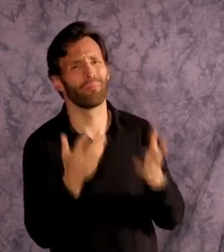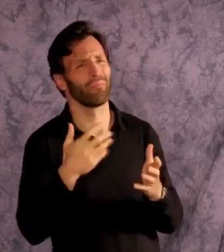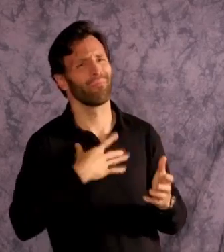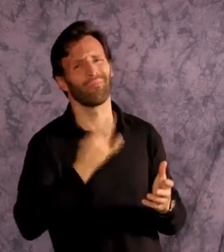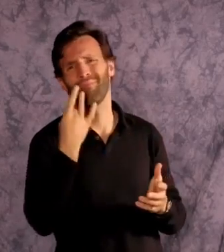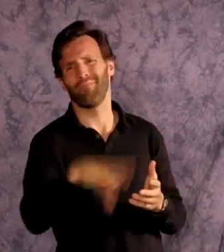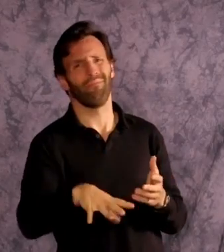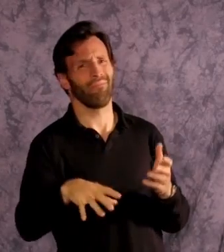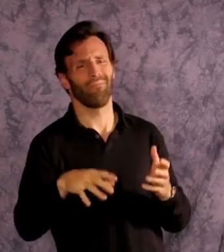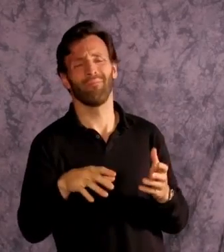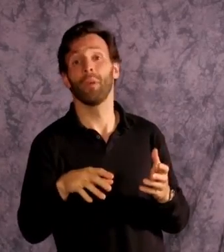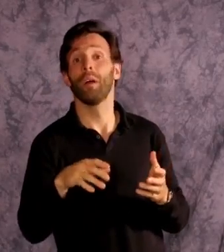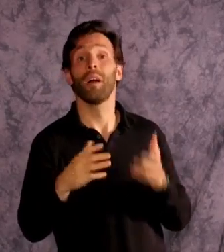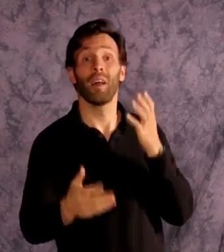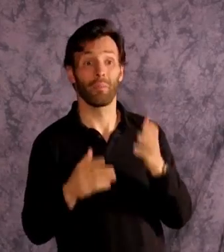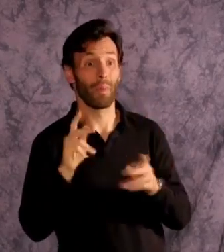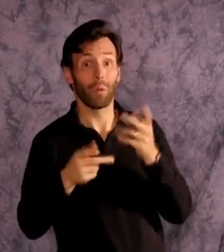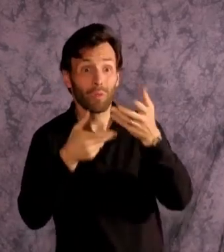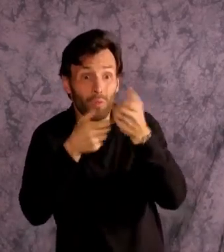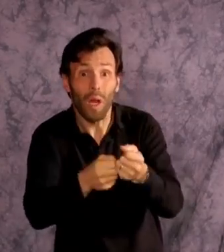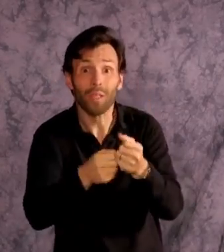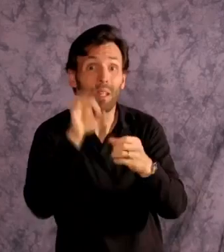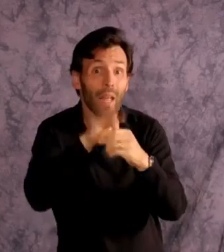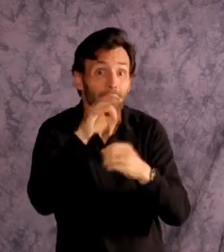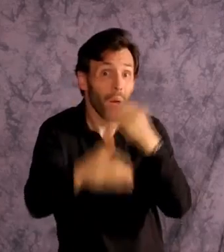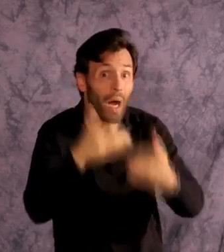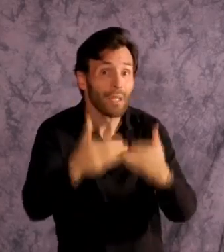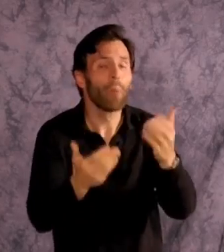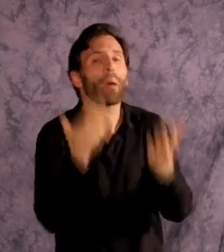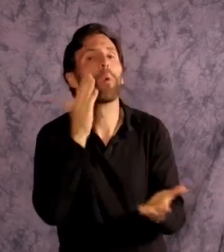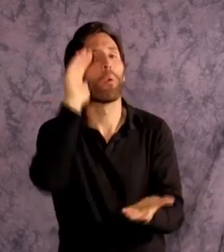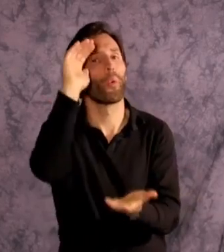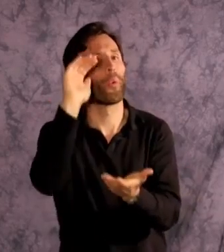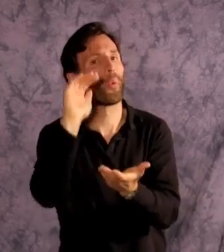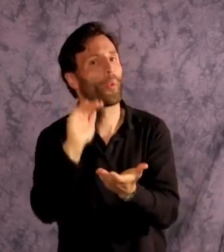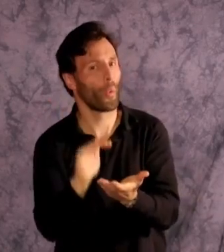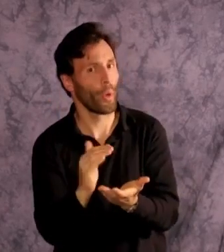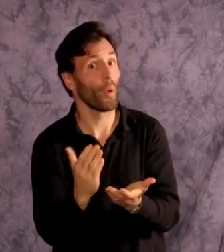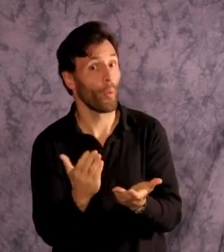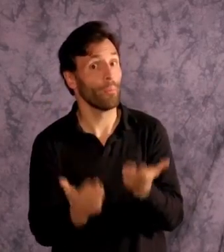its real-world effects could bring radical and unpopular changes